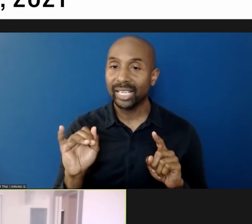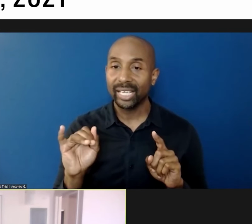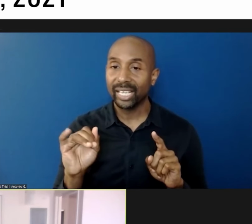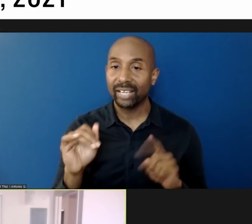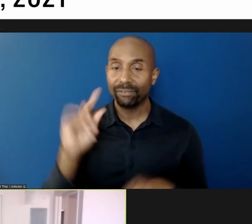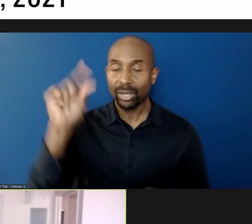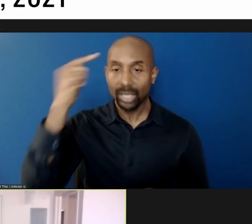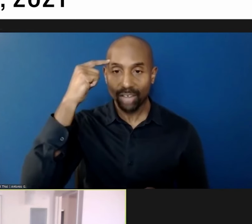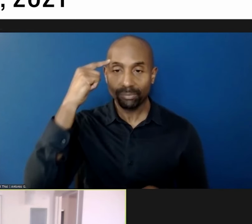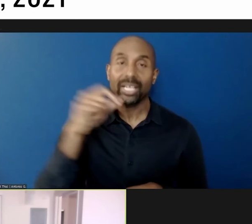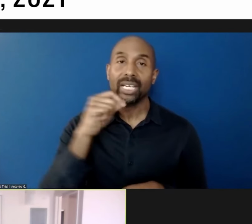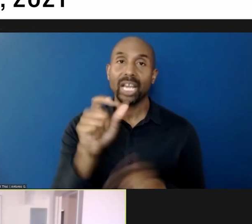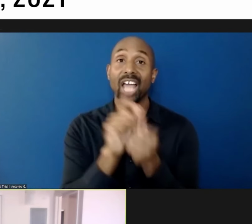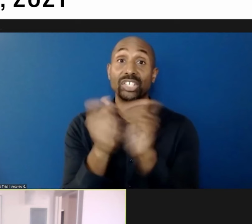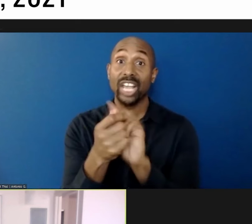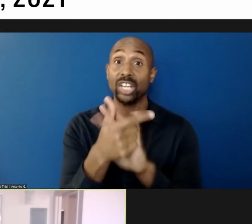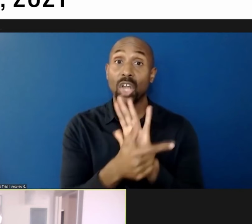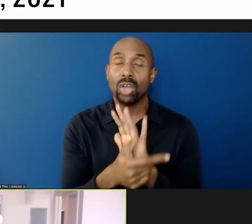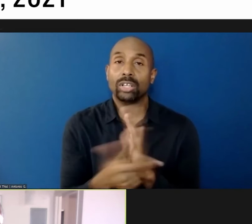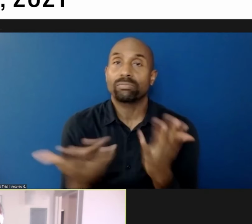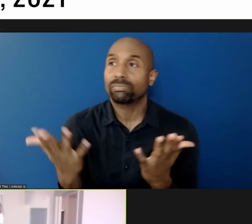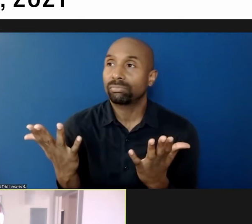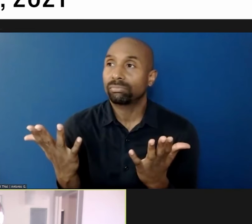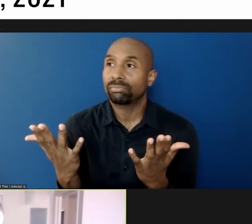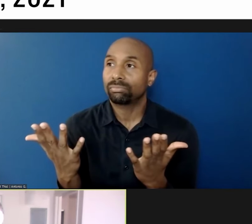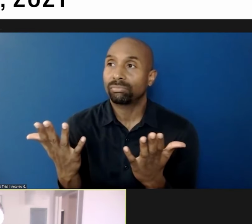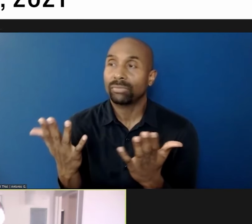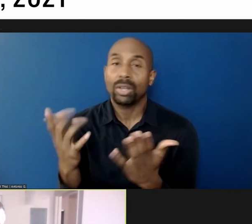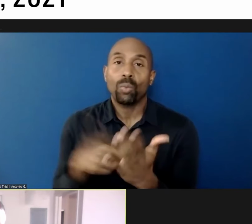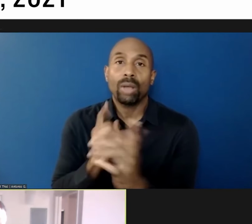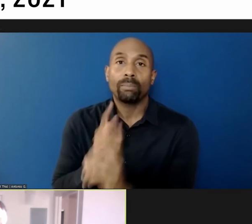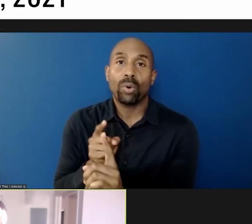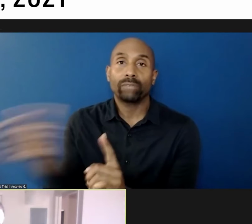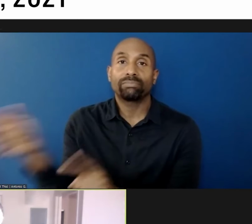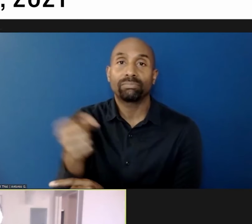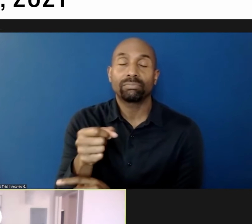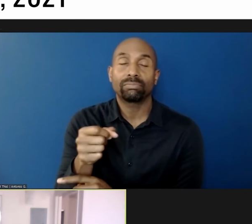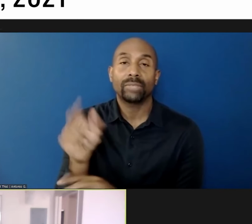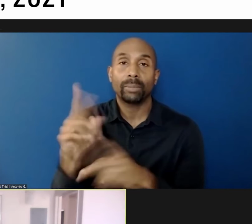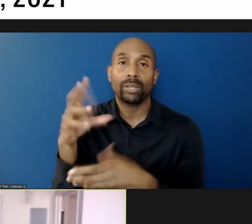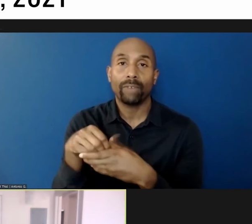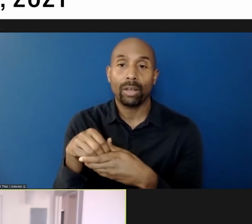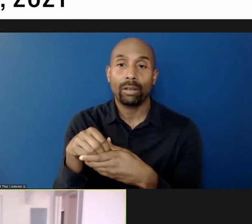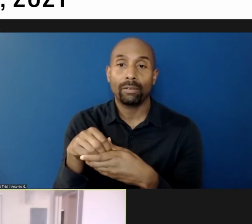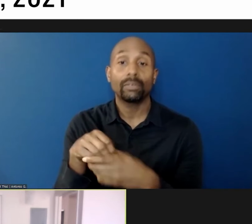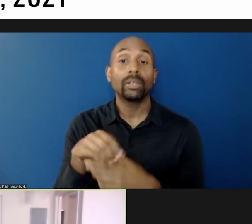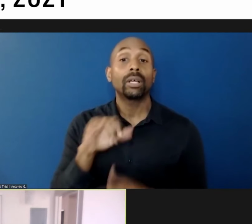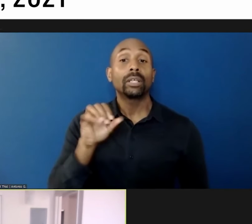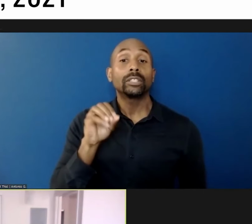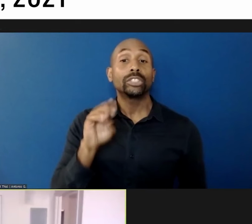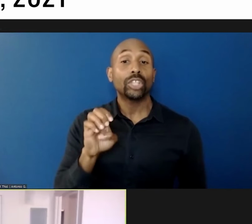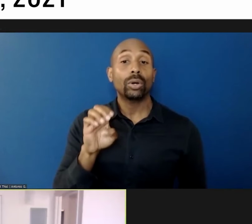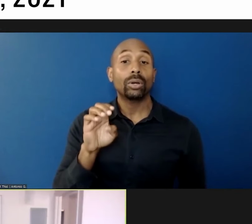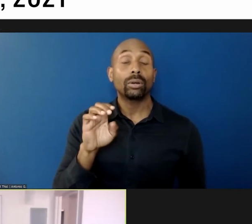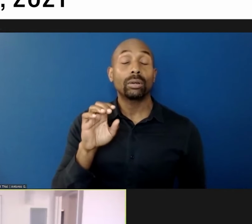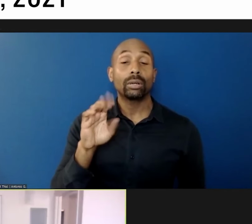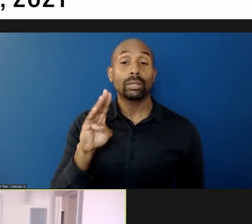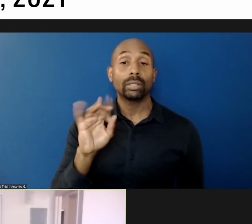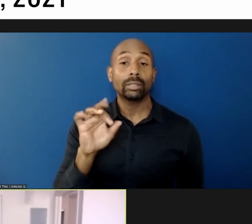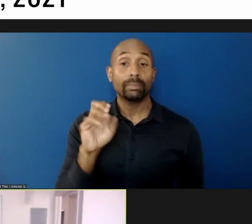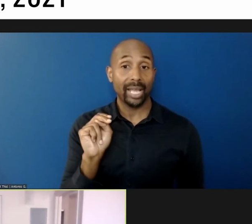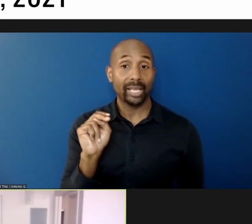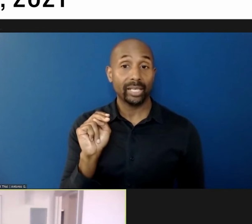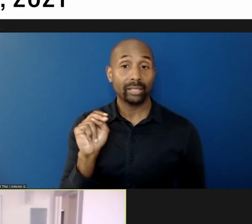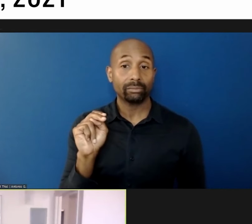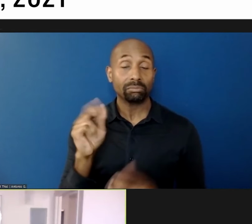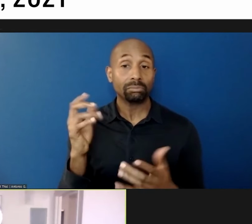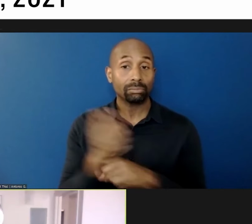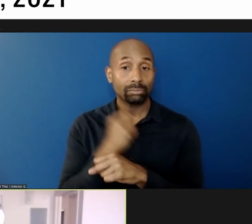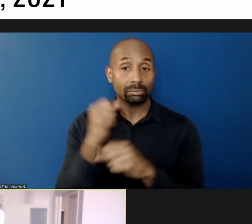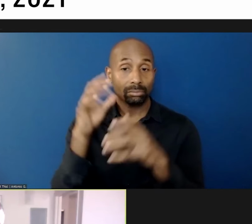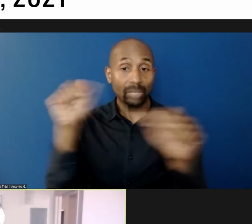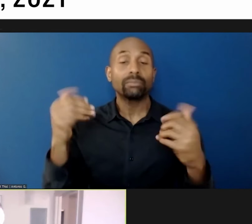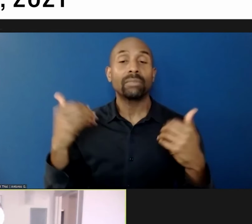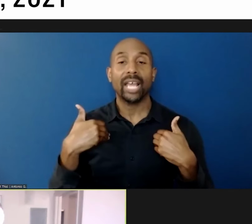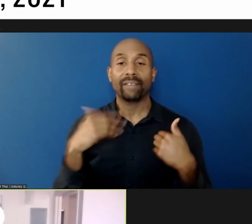make sense to get people involved when our government doesn't implement our laws. So